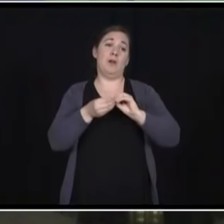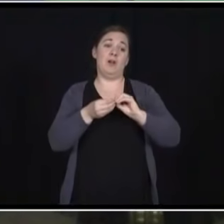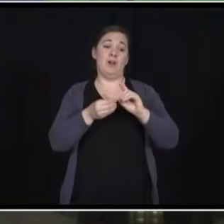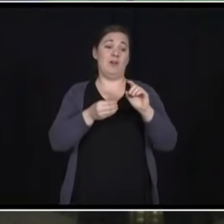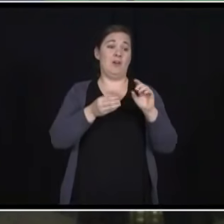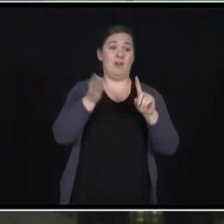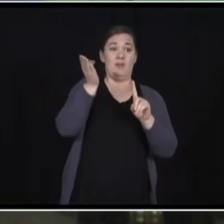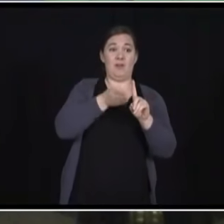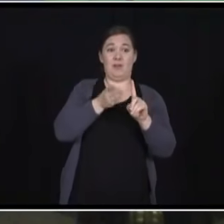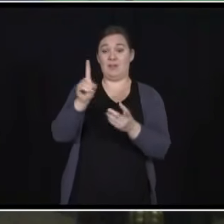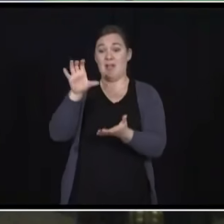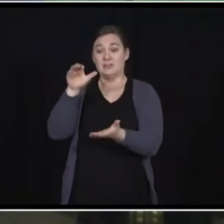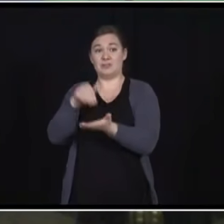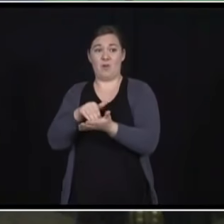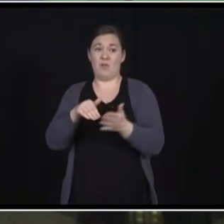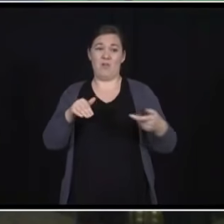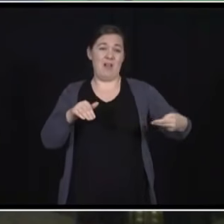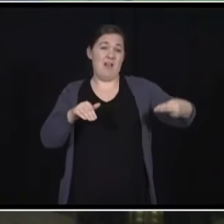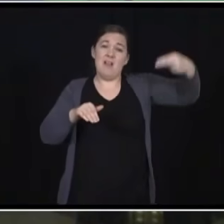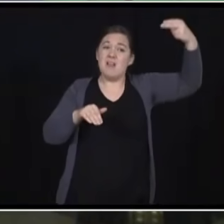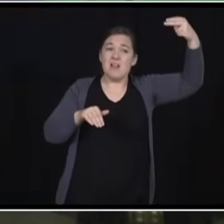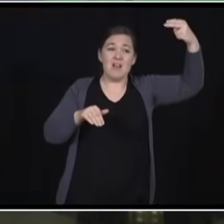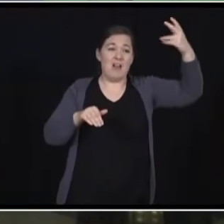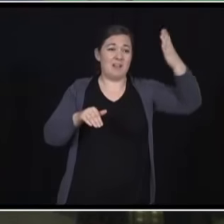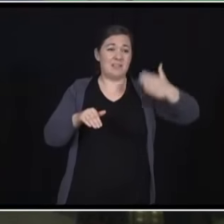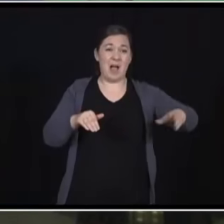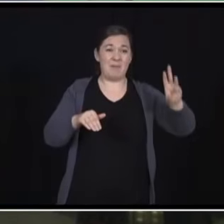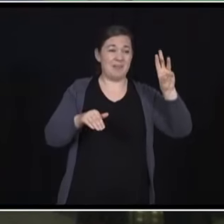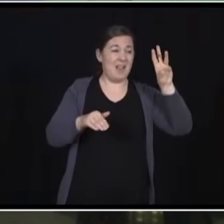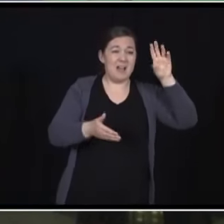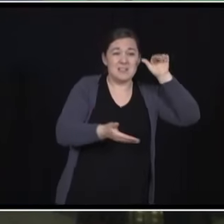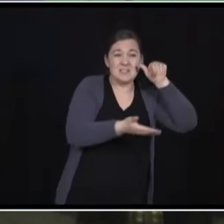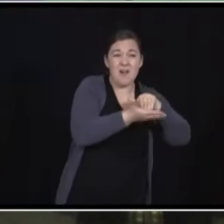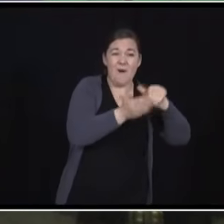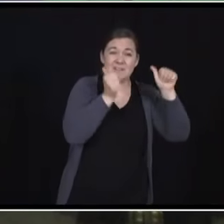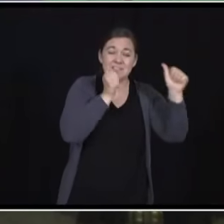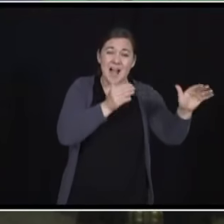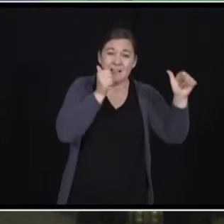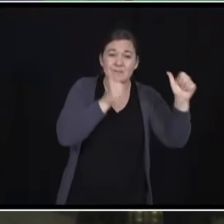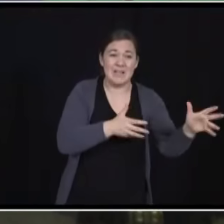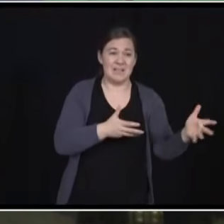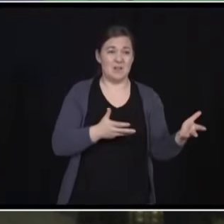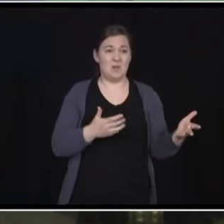the same spot as we have seen in a few provinces. Per capita, last I looked there for 6000